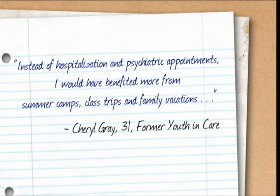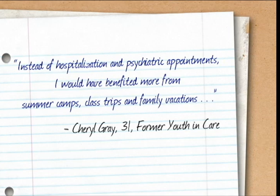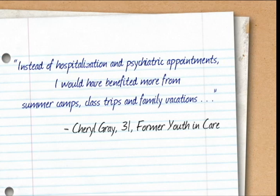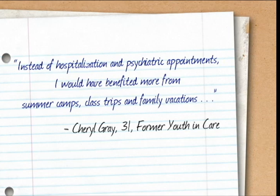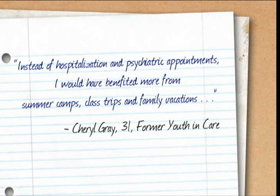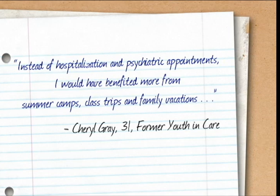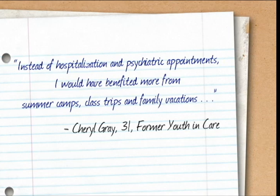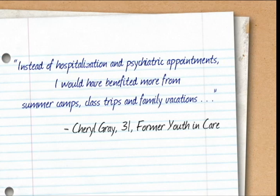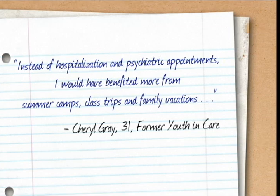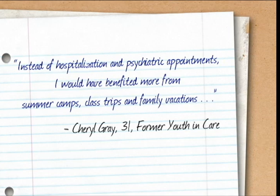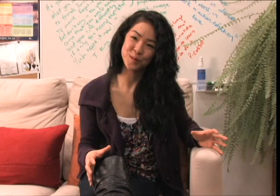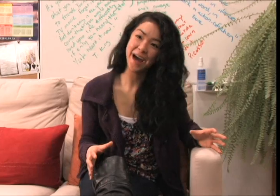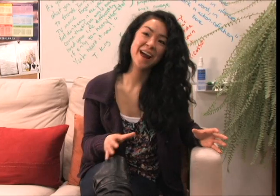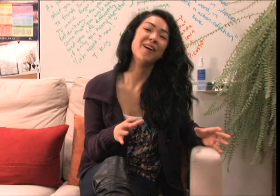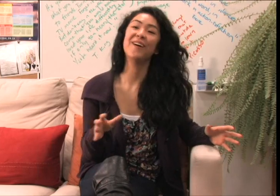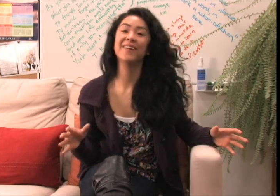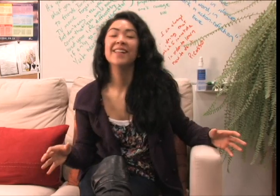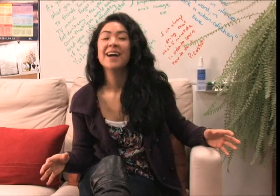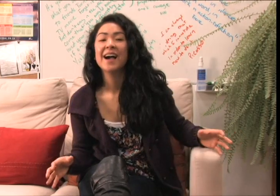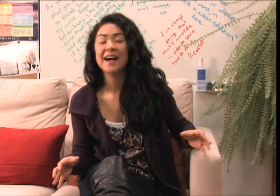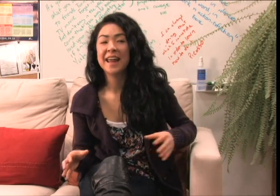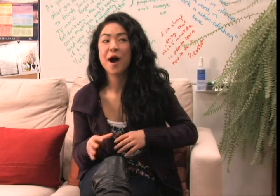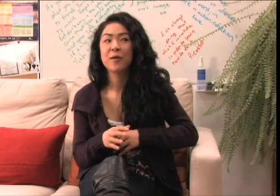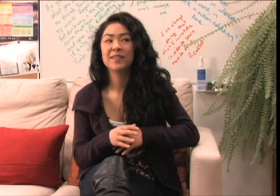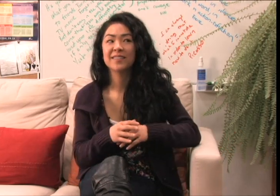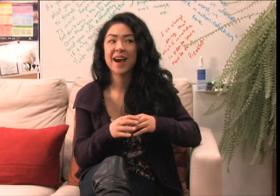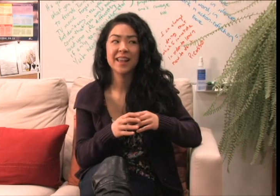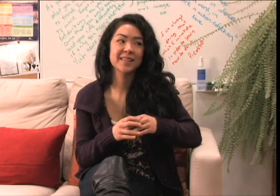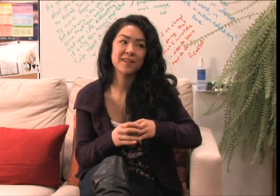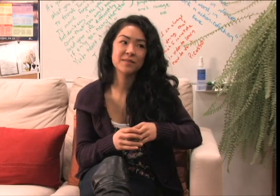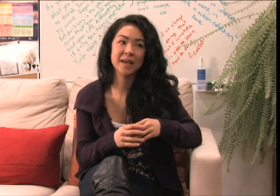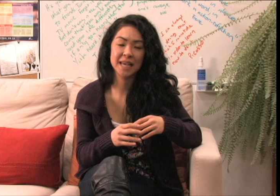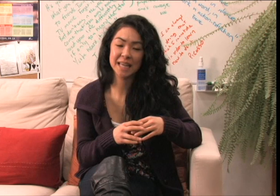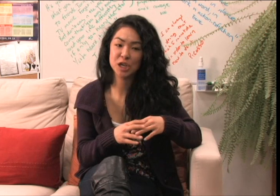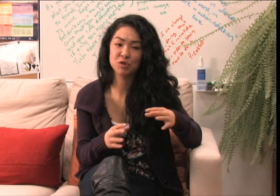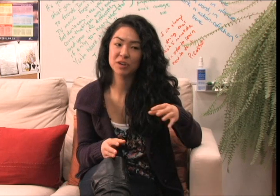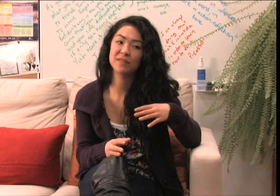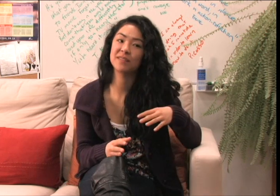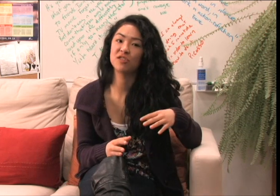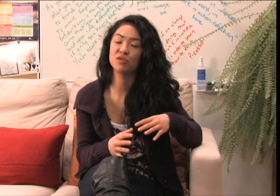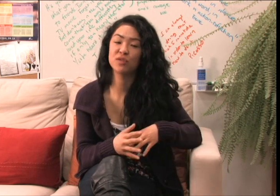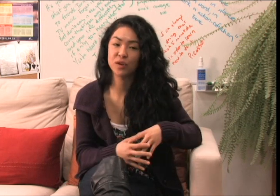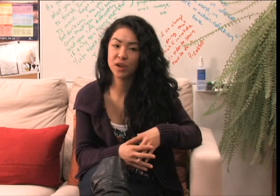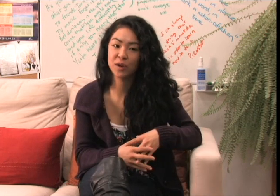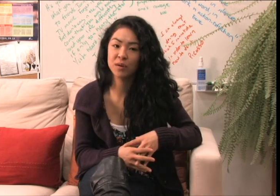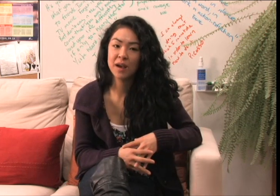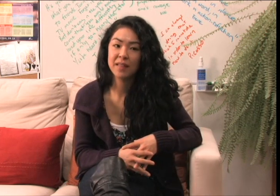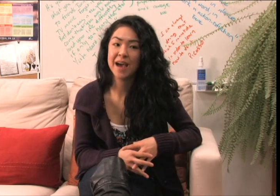Having someone that you don't know, at all and now deciding like making huge life decisions for you,